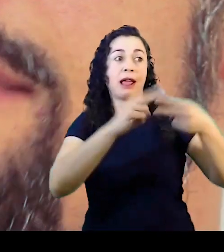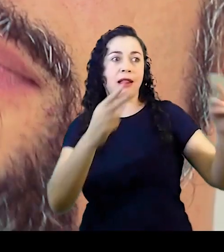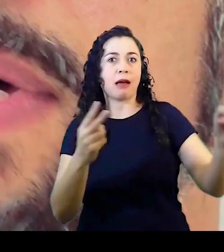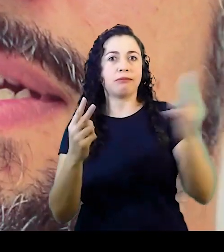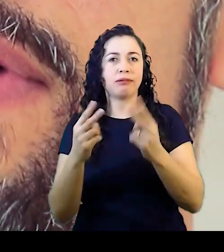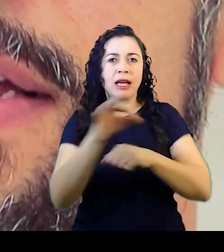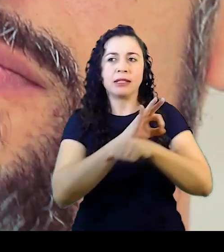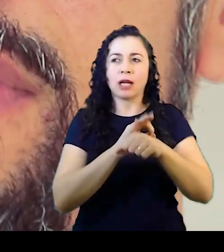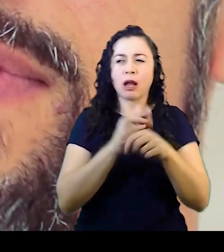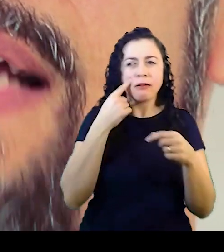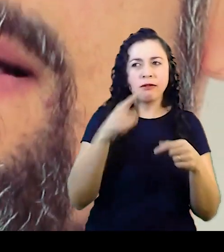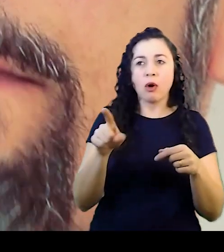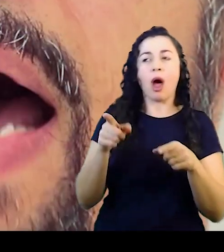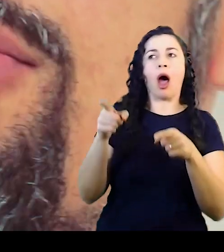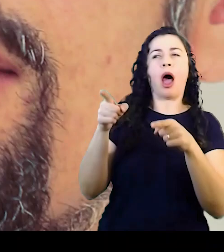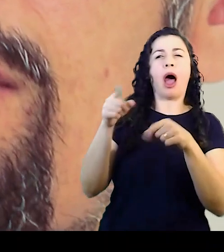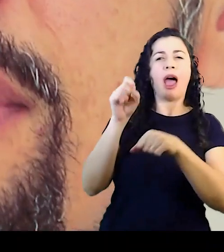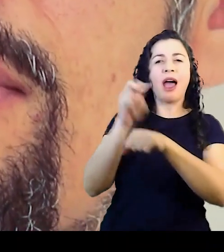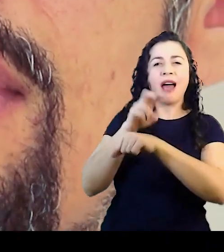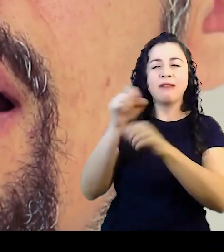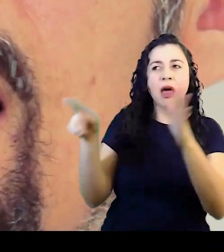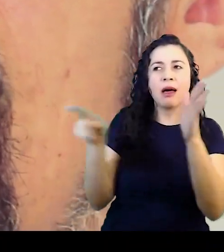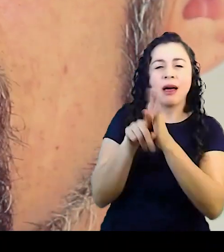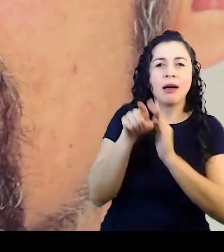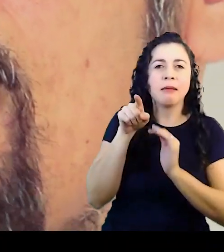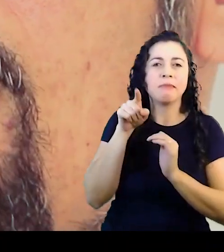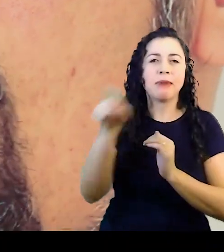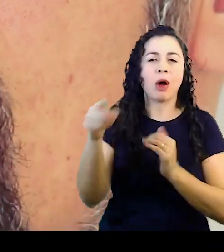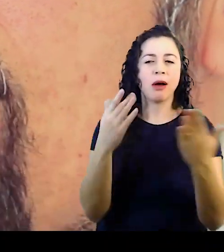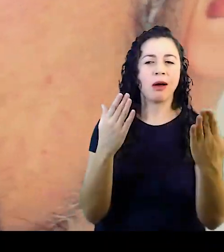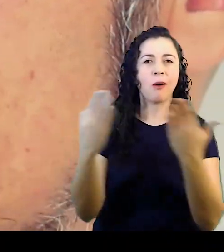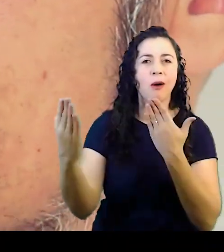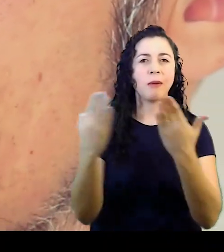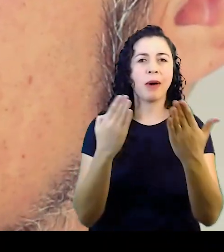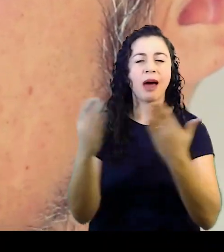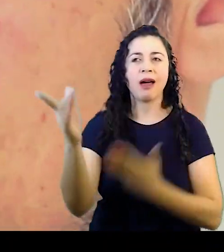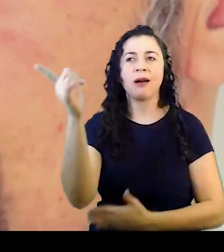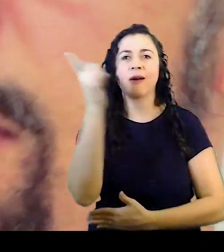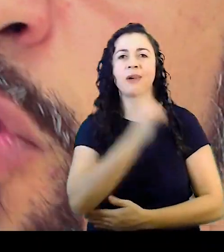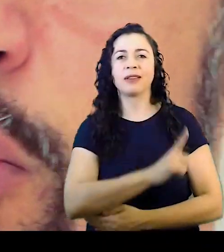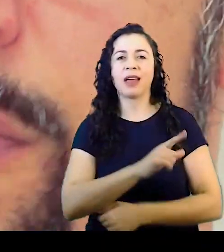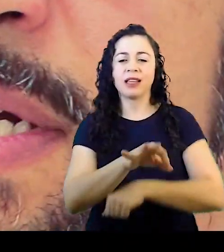"well, this information here is from the virus, this page is about the virus". Then the cell looks at the pairs,